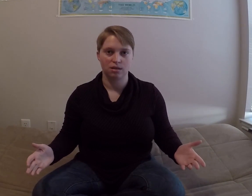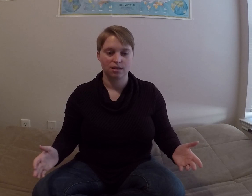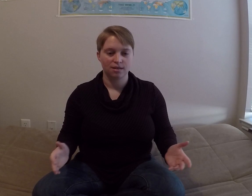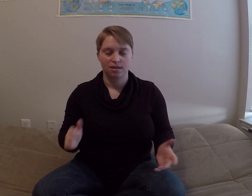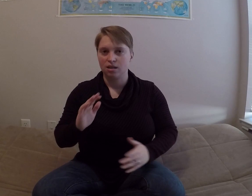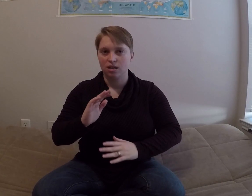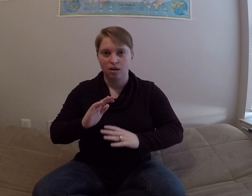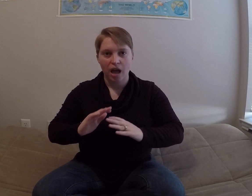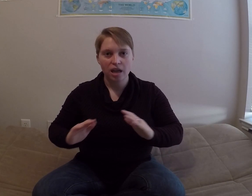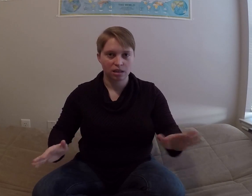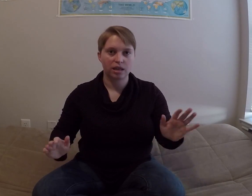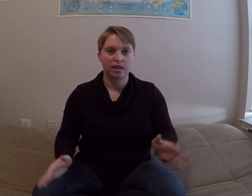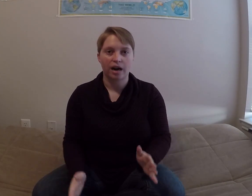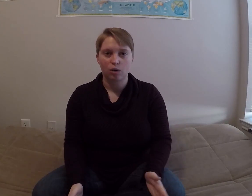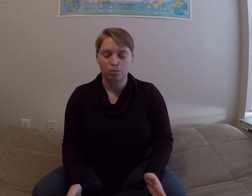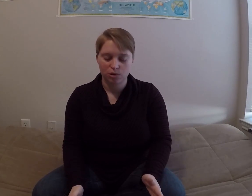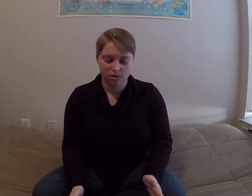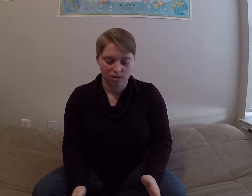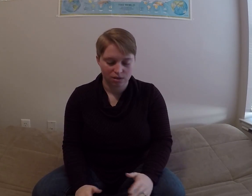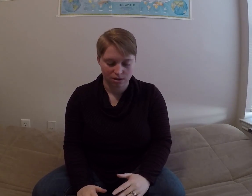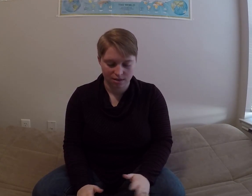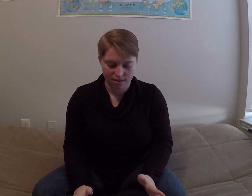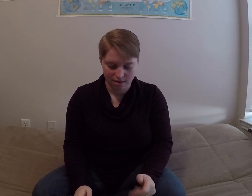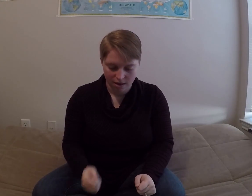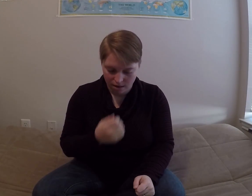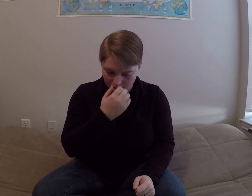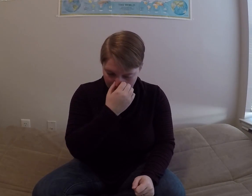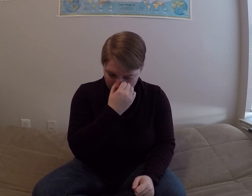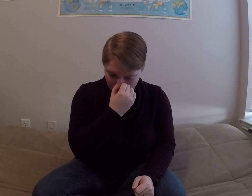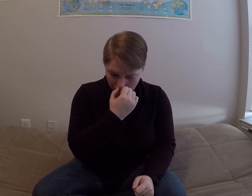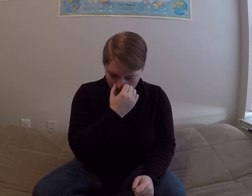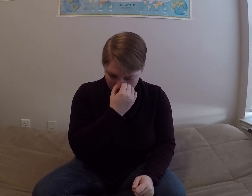I will understand. Anything that helps.